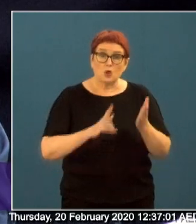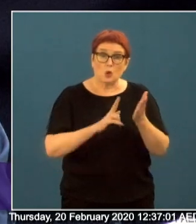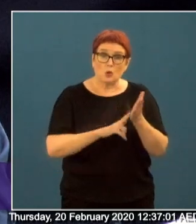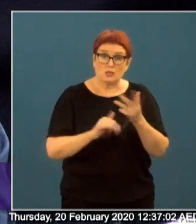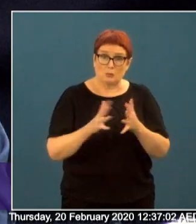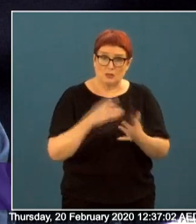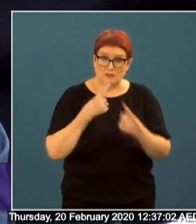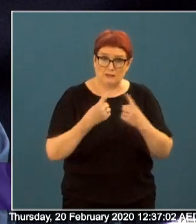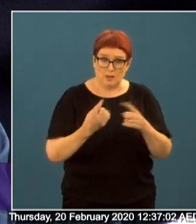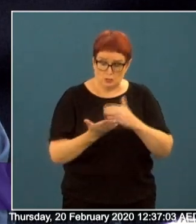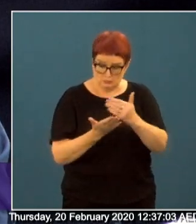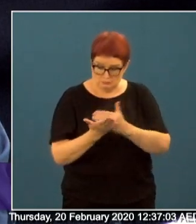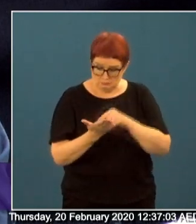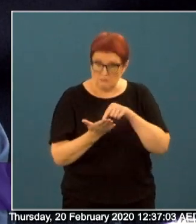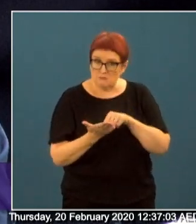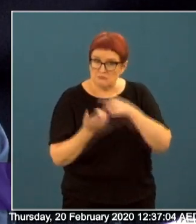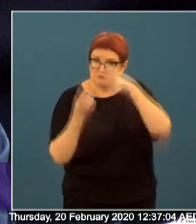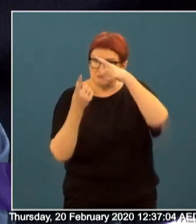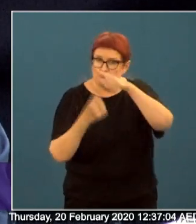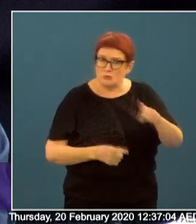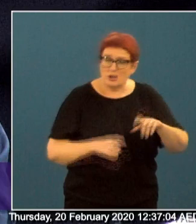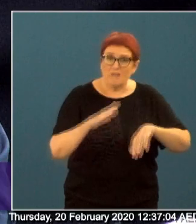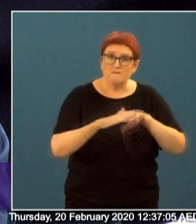to whole of population in Australia,